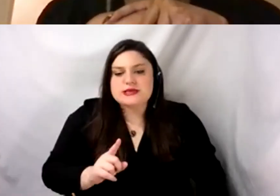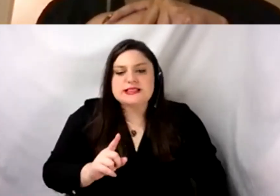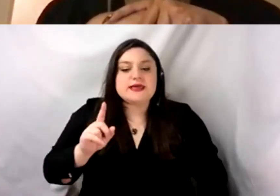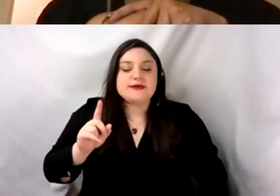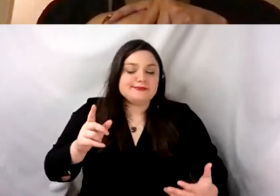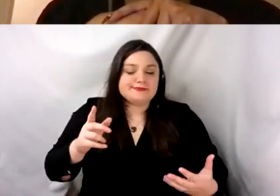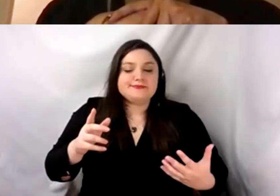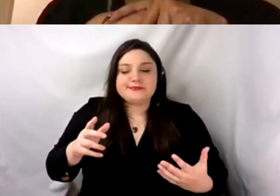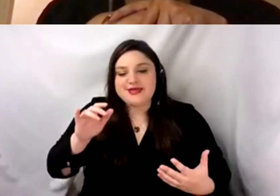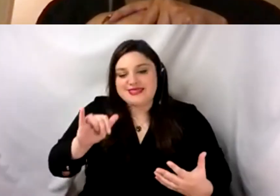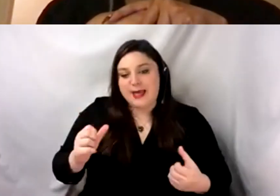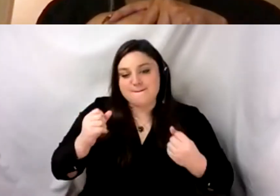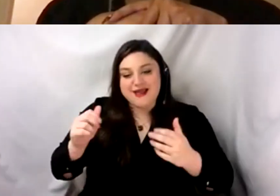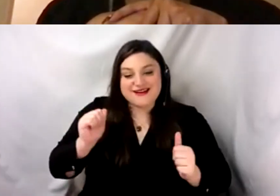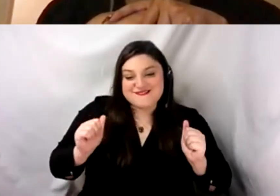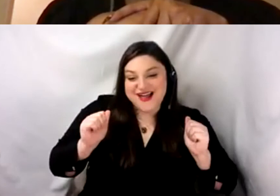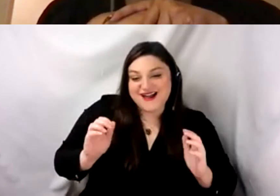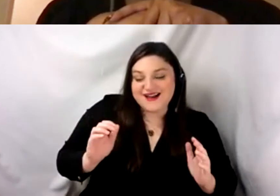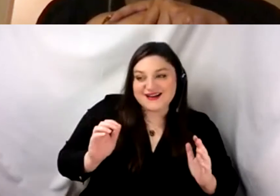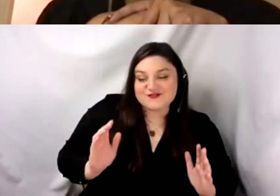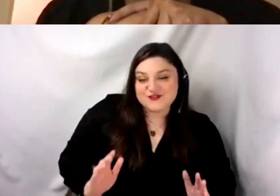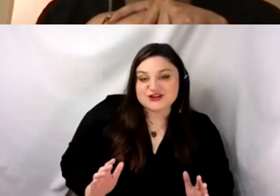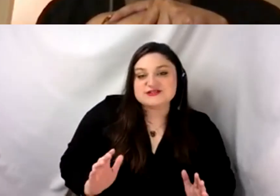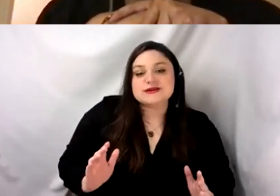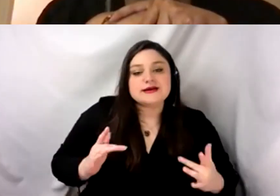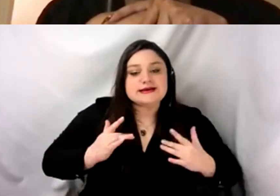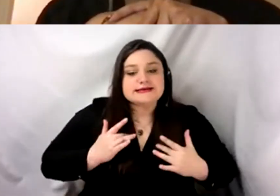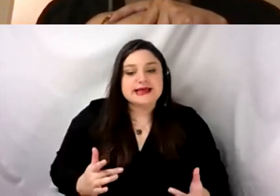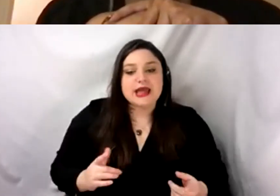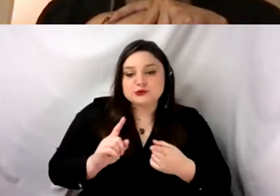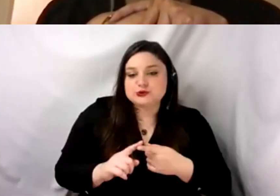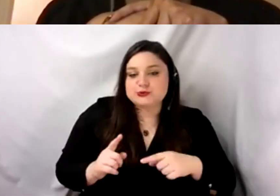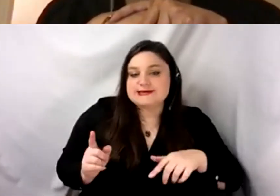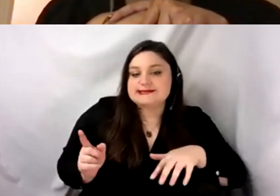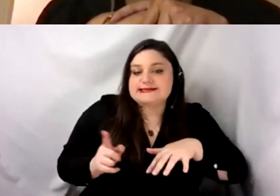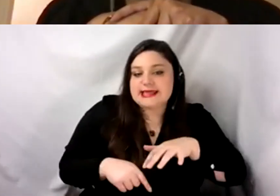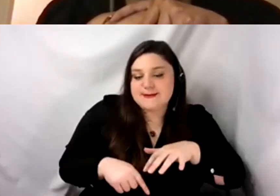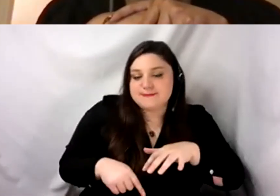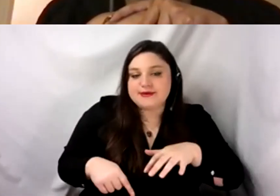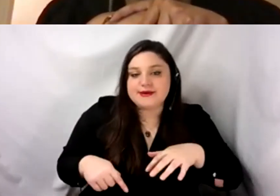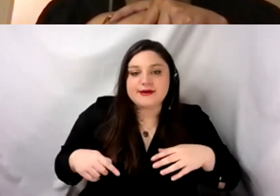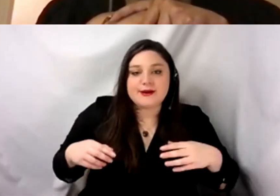markets. I am talking